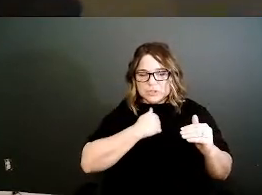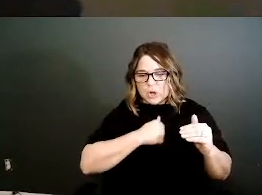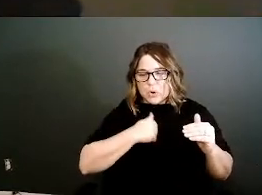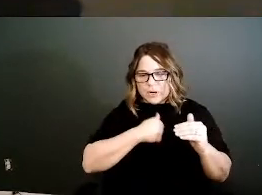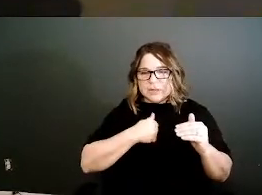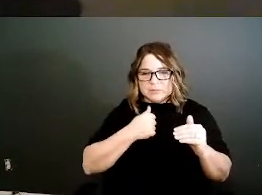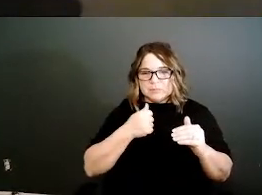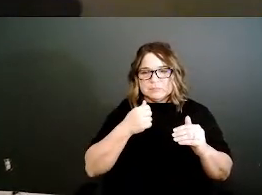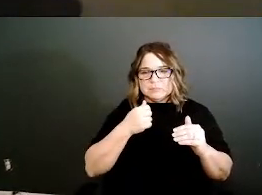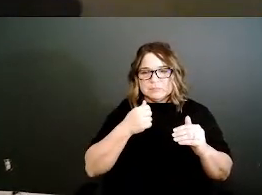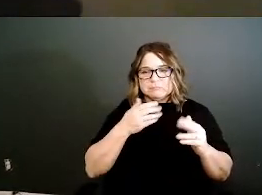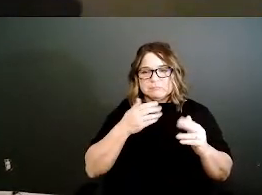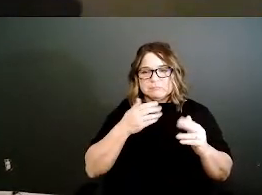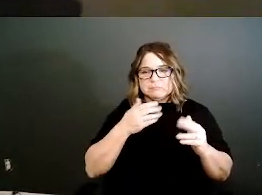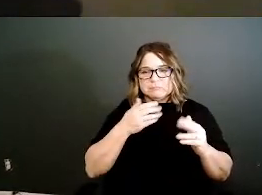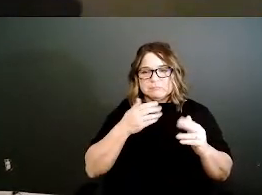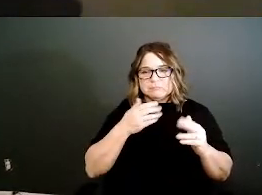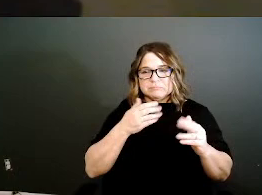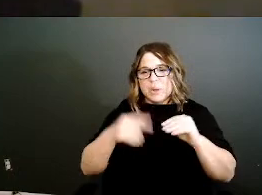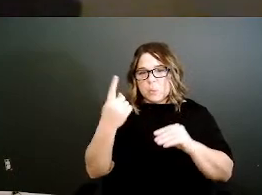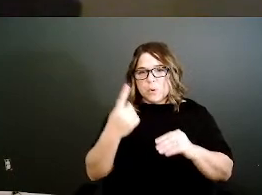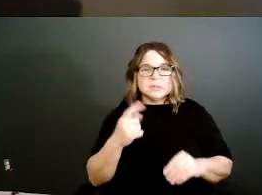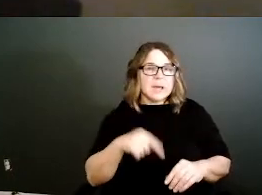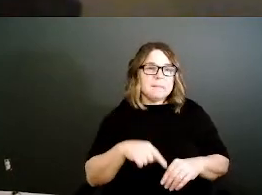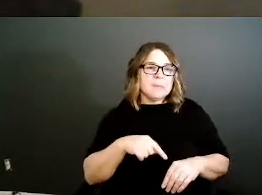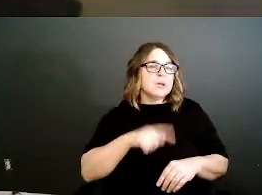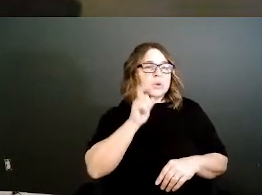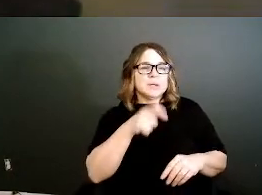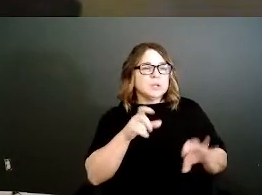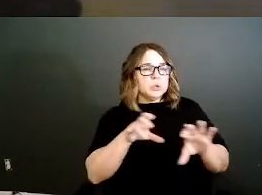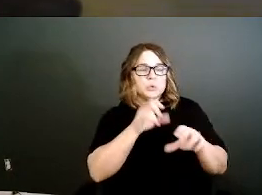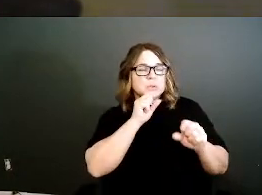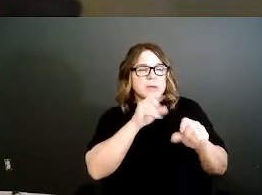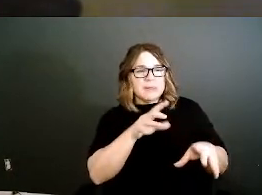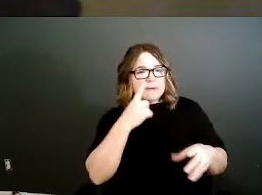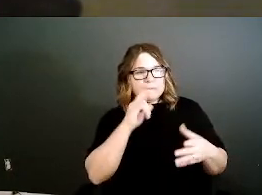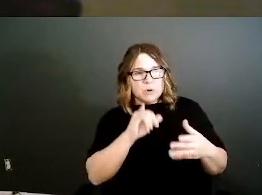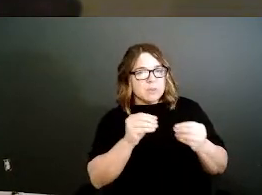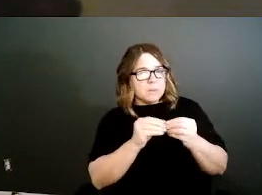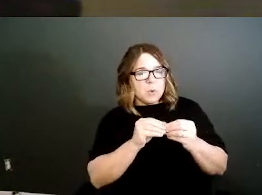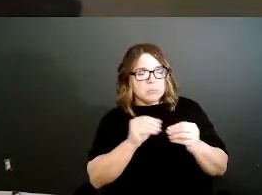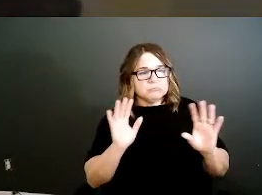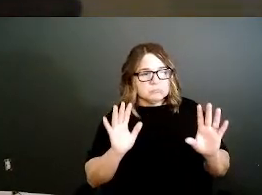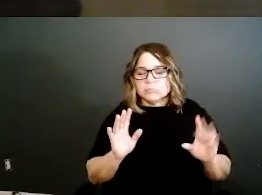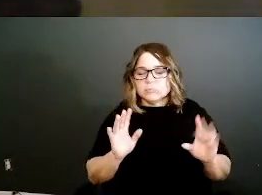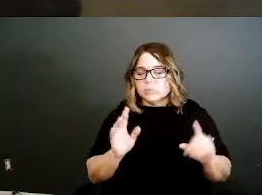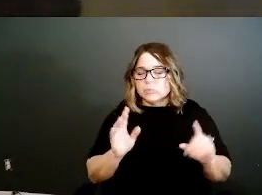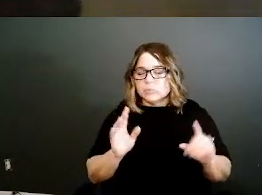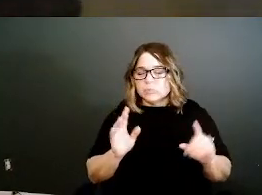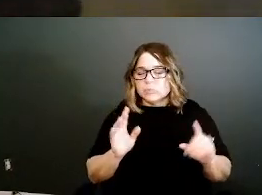CLERK, SHOULD WE DELETE THAT FROM THE AGENDA OR ADDRESSED SO YOU DON'T NEED TO DO -- NEED TO DO ANYTHING ELSE.